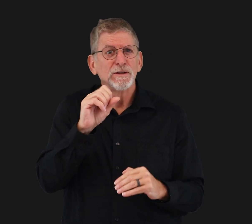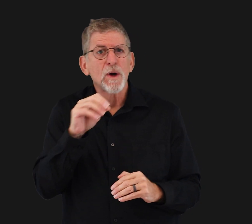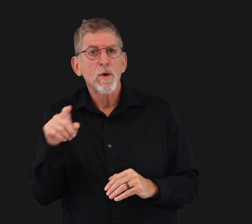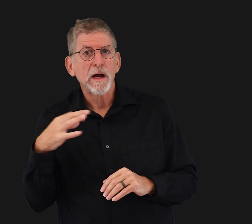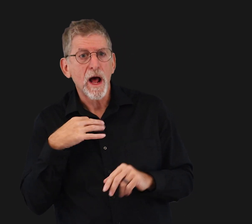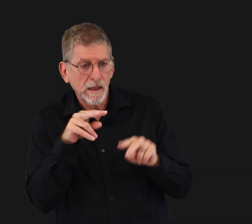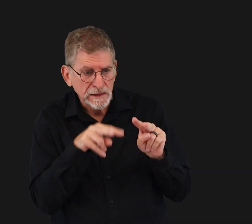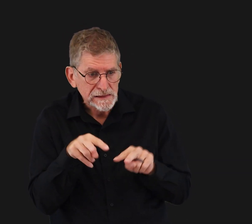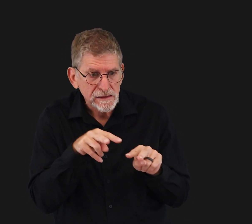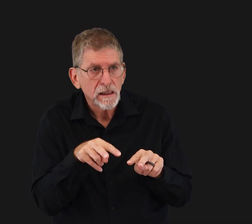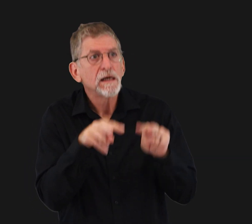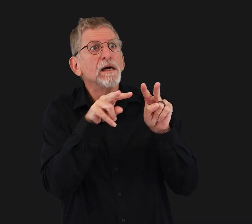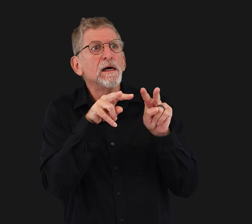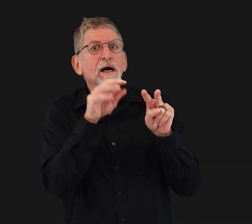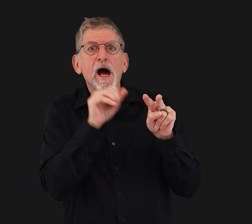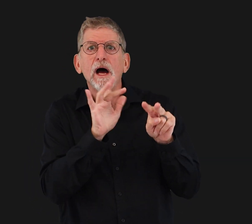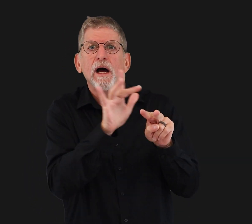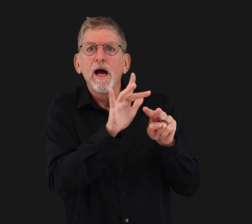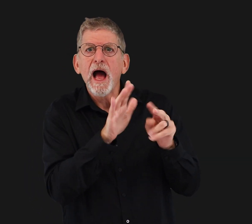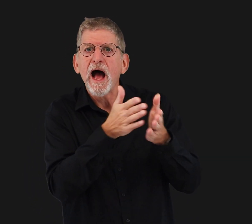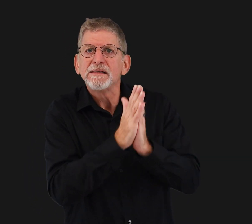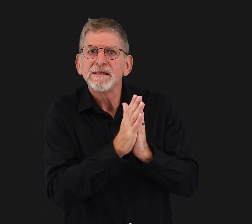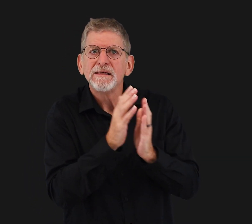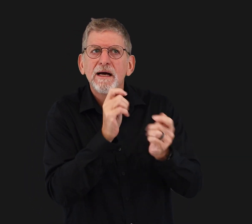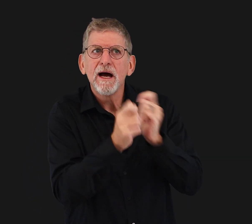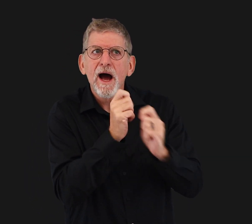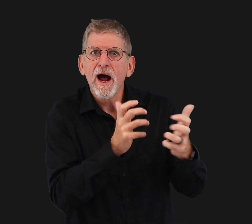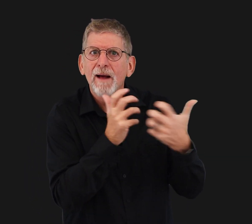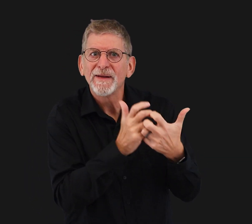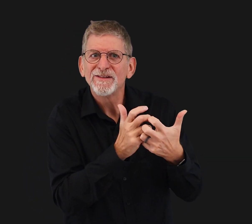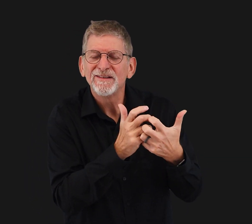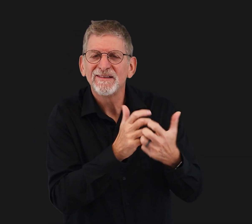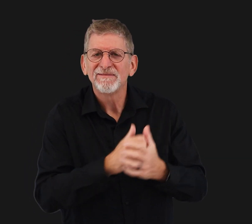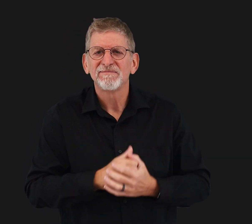so candidates can easily ask for accommodations.